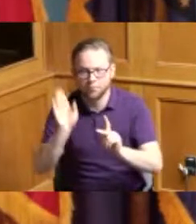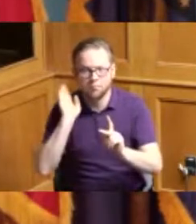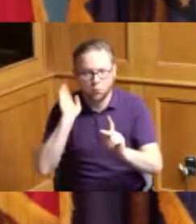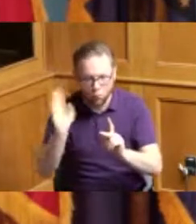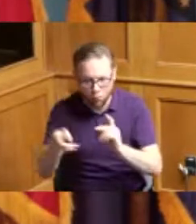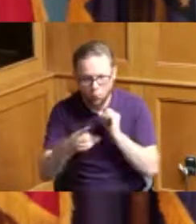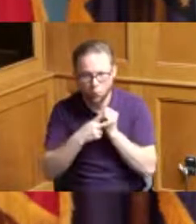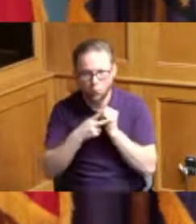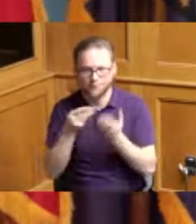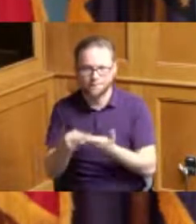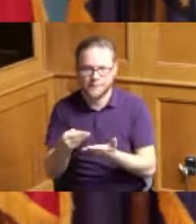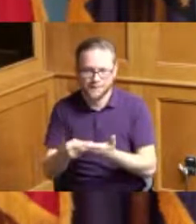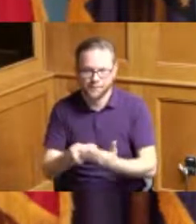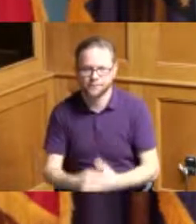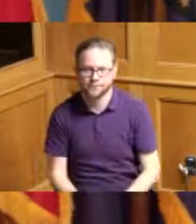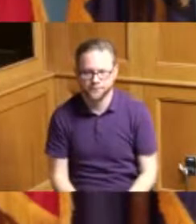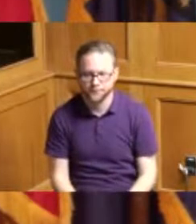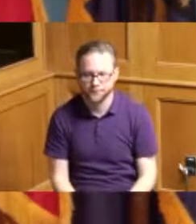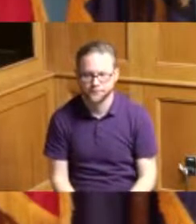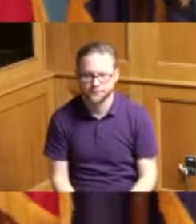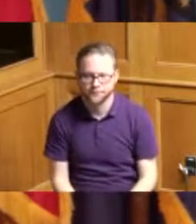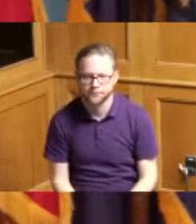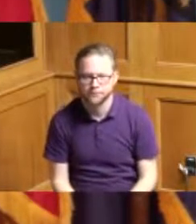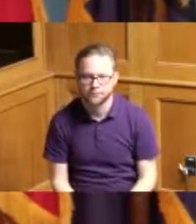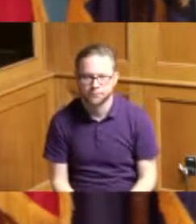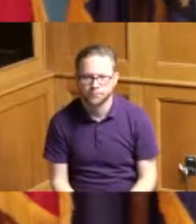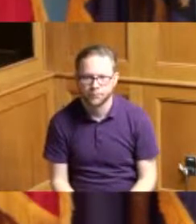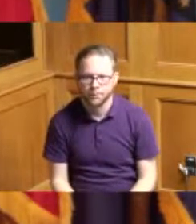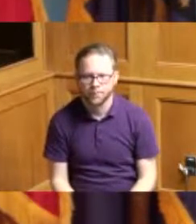this is something that really you know I want to save people more than three dollars